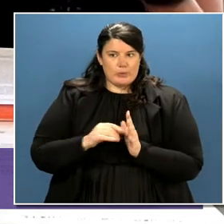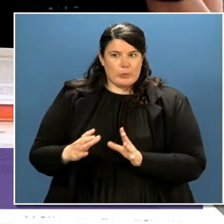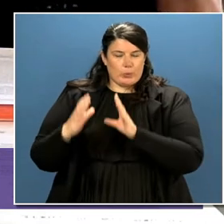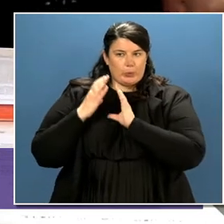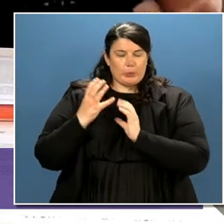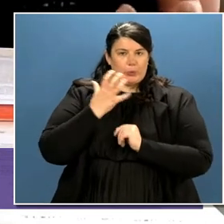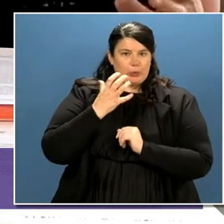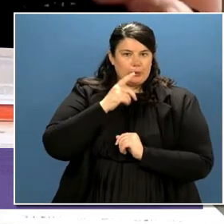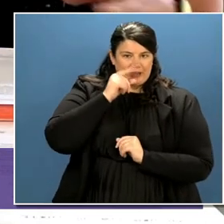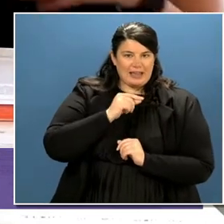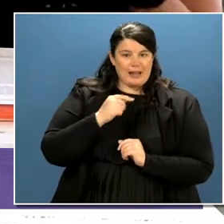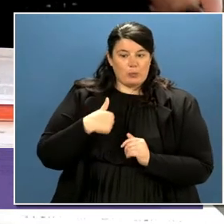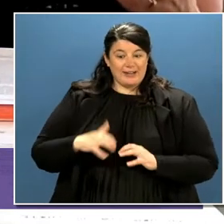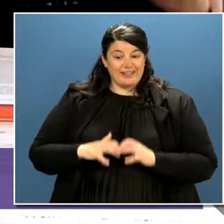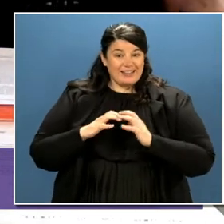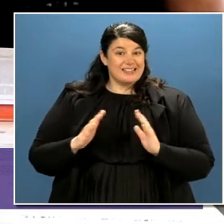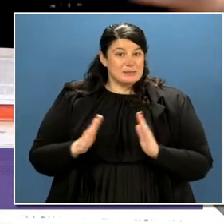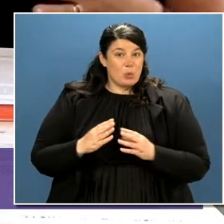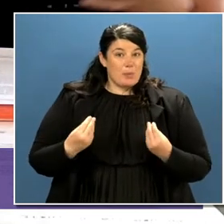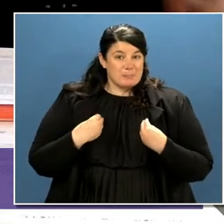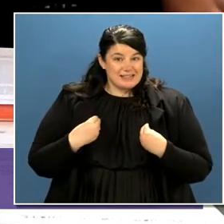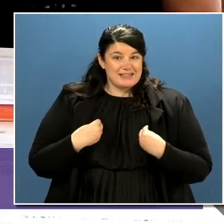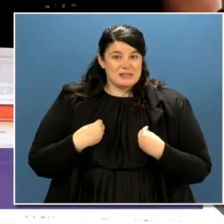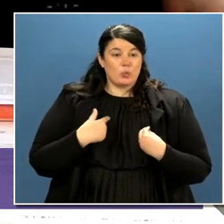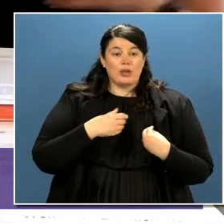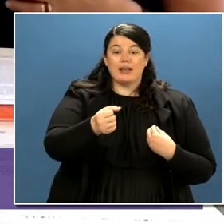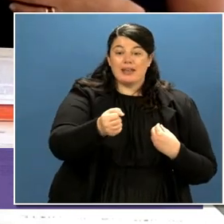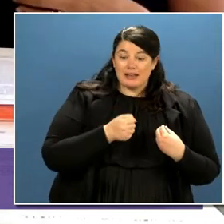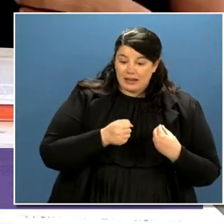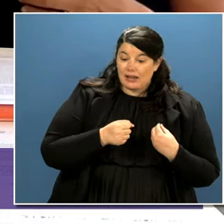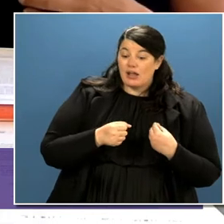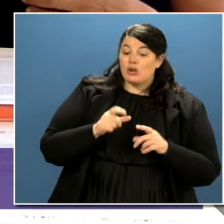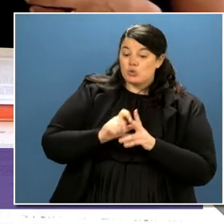So as a start-up, we also bring people in on an as-needs basis.